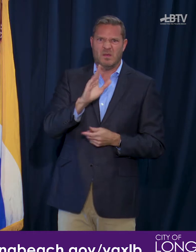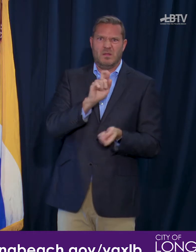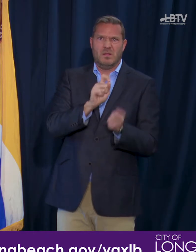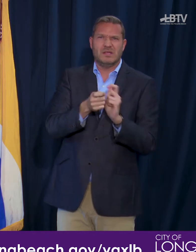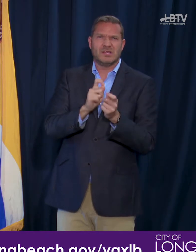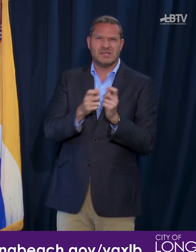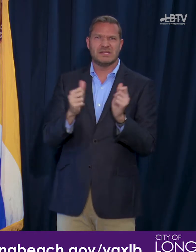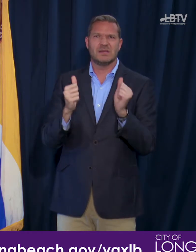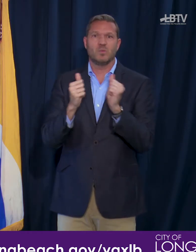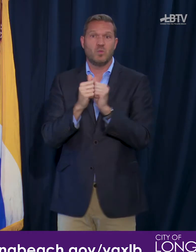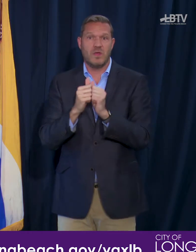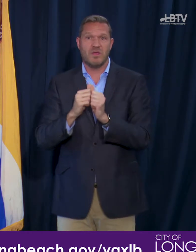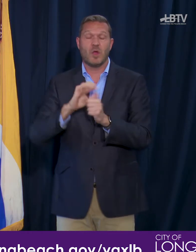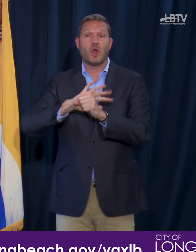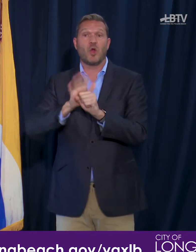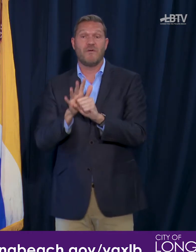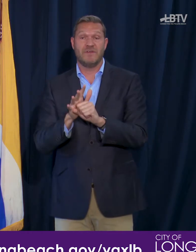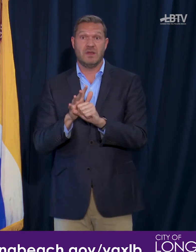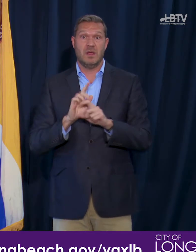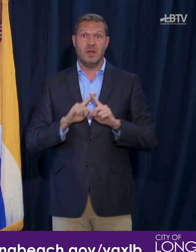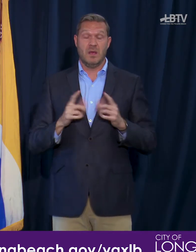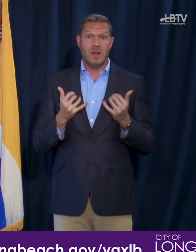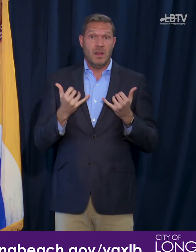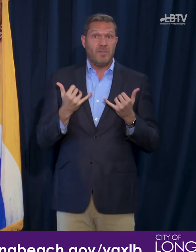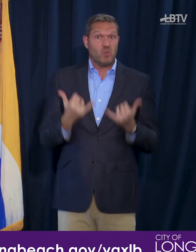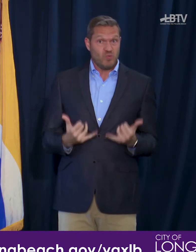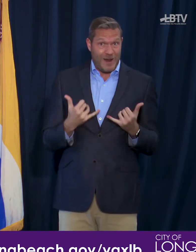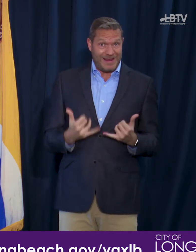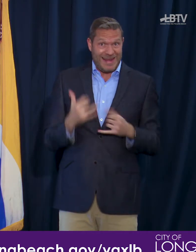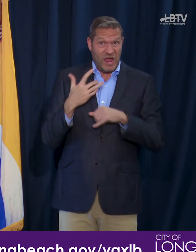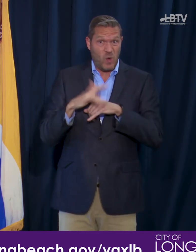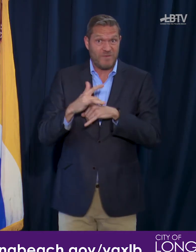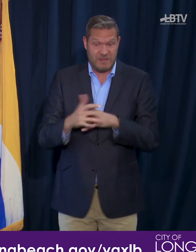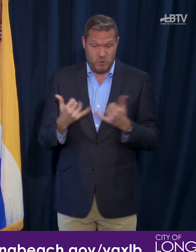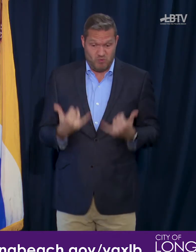Right now our adjusted regional ICU capacity remains at 0 but the state projects that our